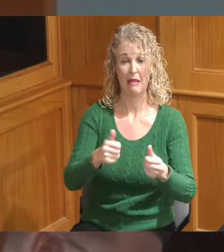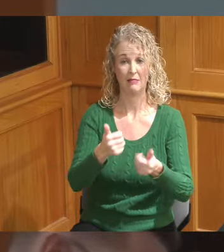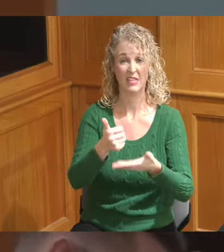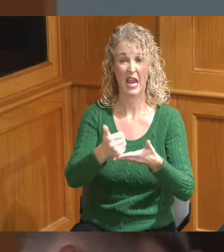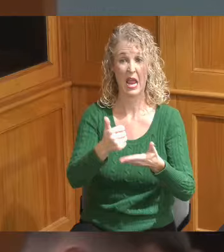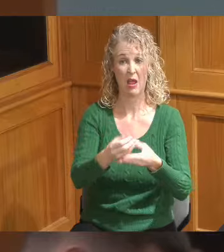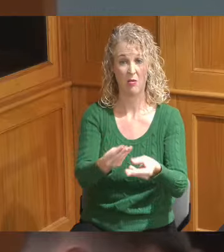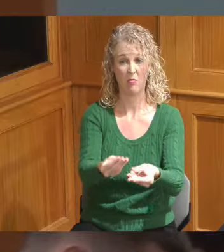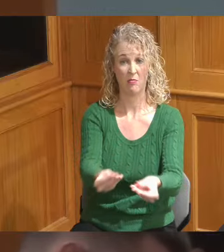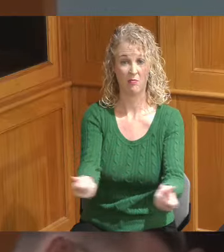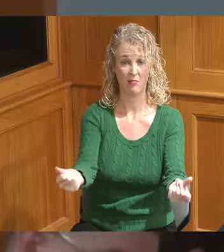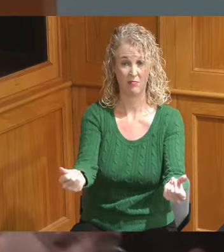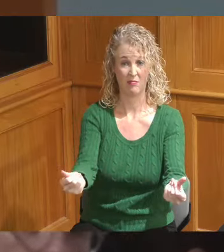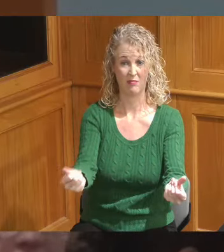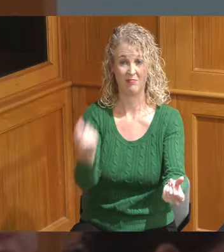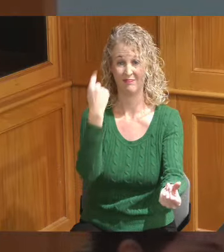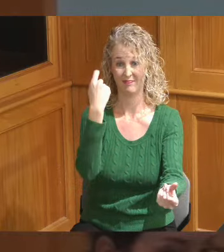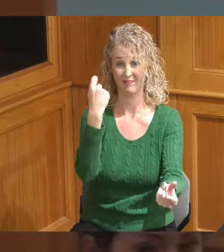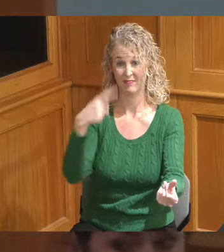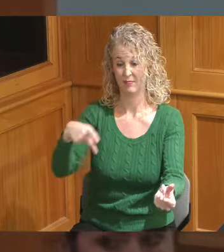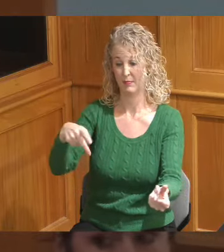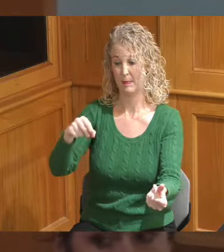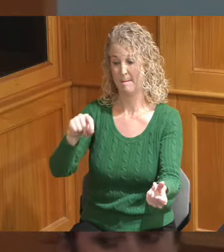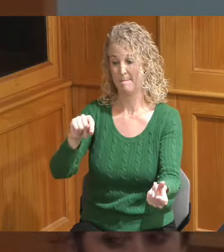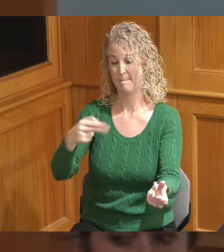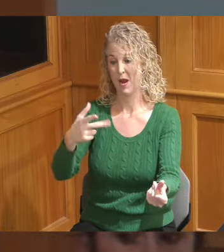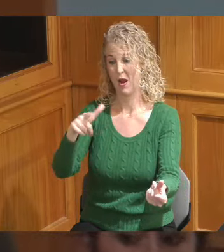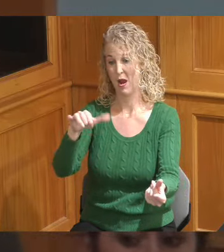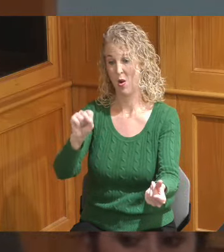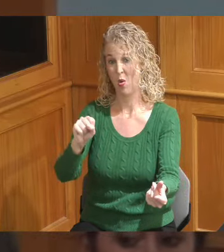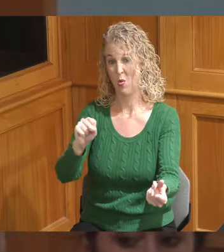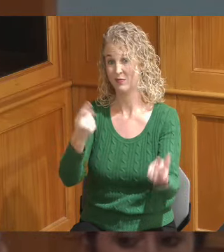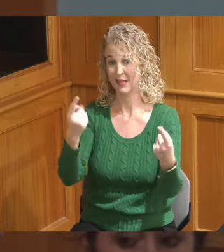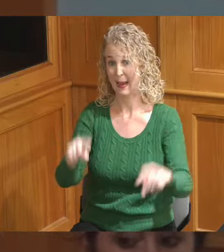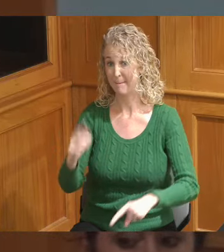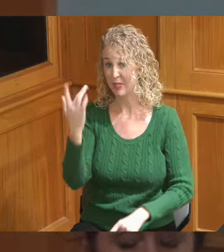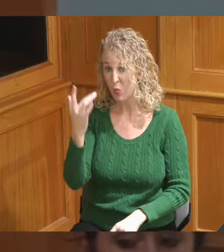melting work. The potholes themselves are actually created from the freeze thaw cycle. So when water